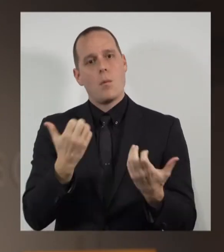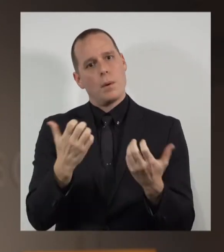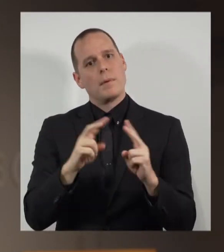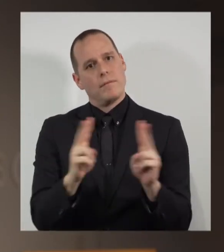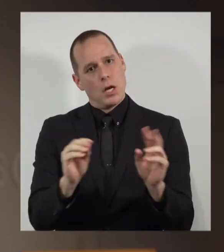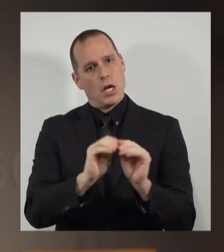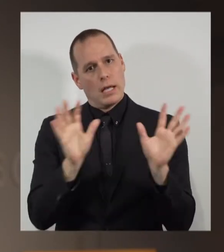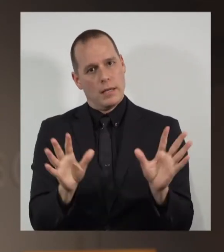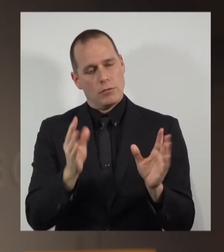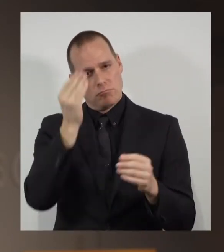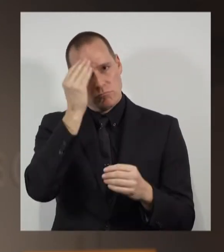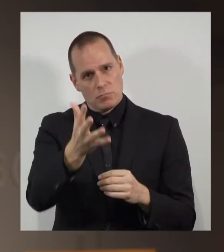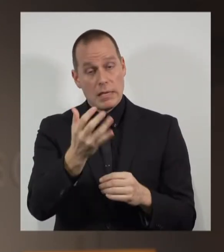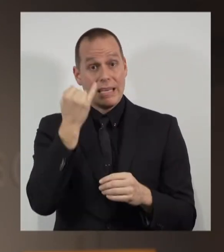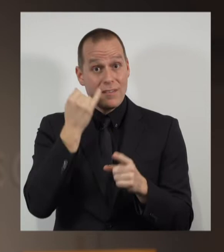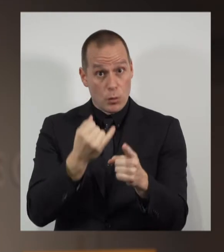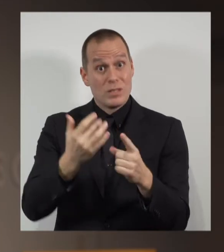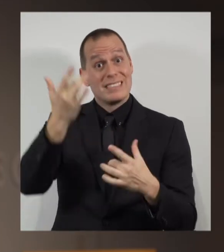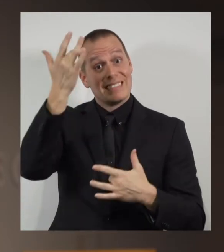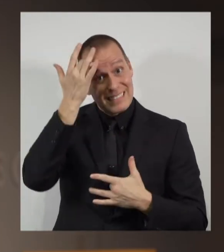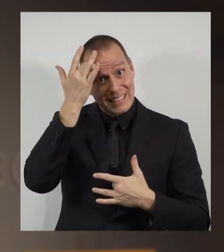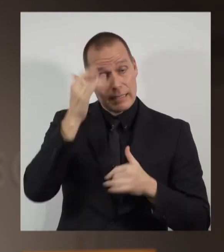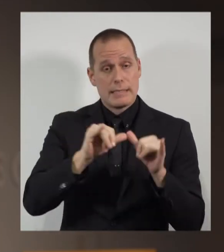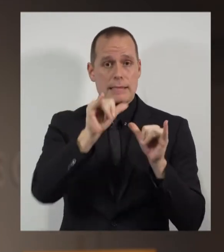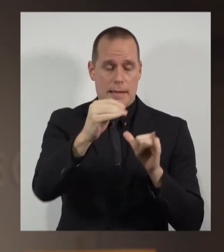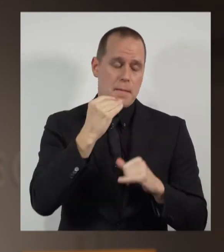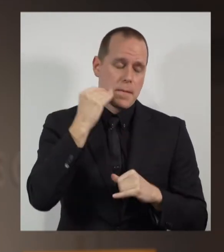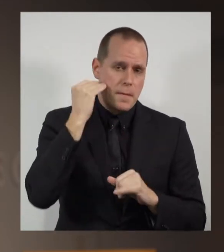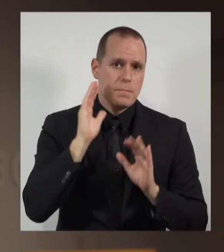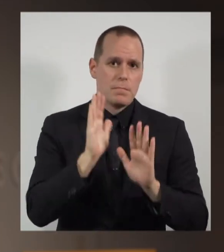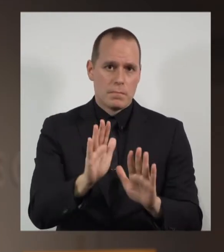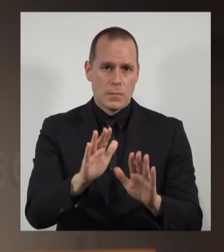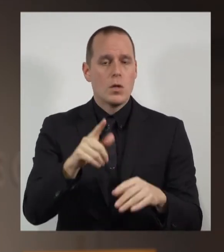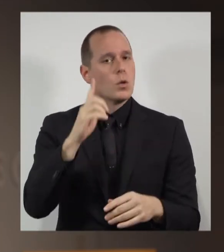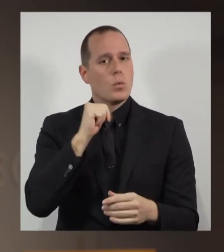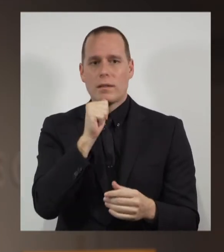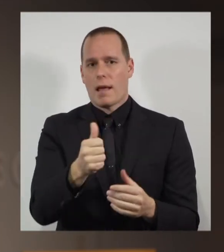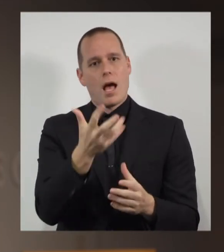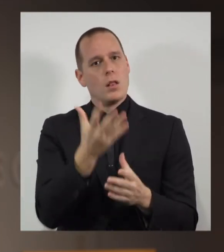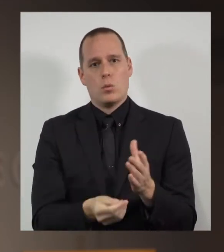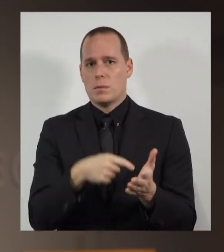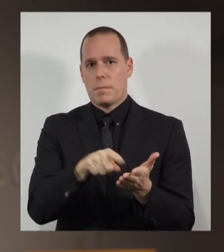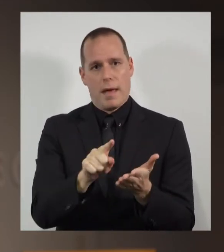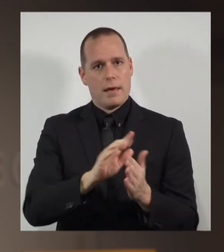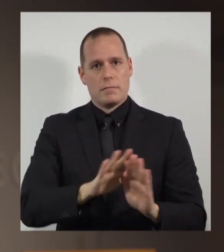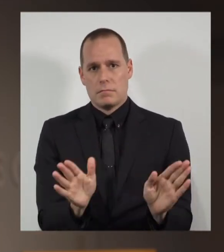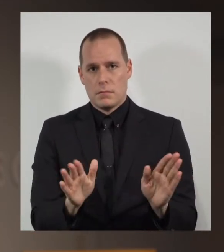I want this to be very clear, if you’re sick, please stay home. You will not lose pay.